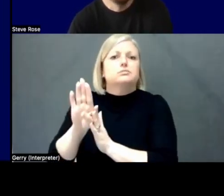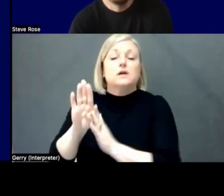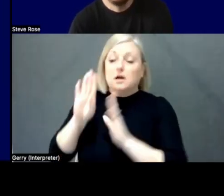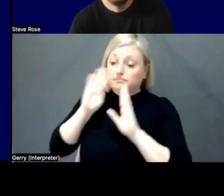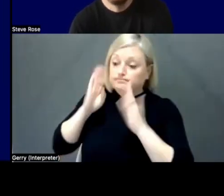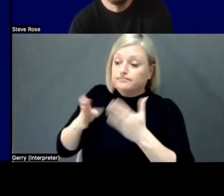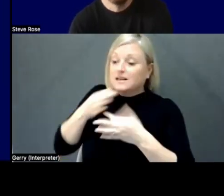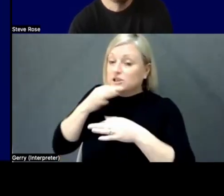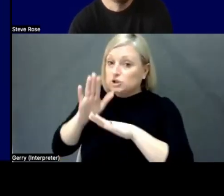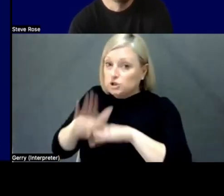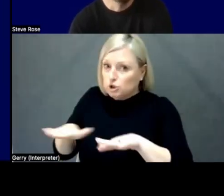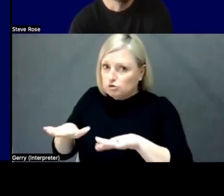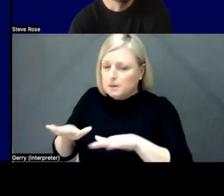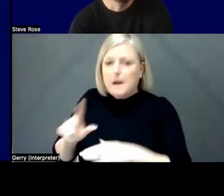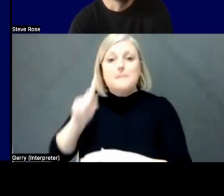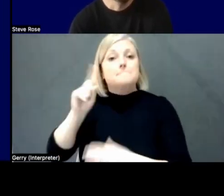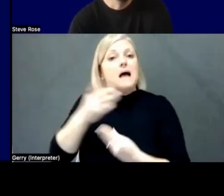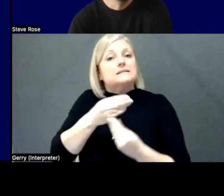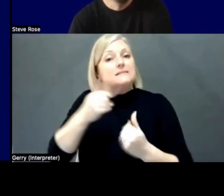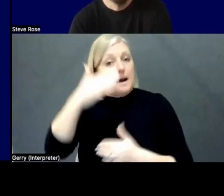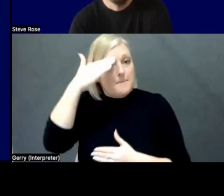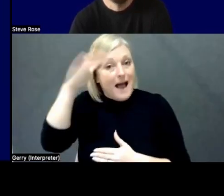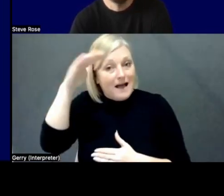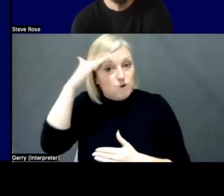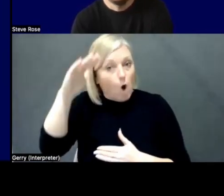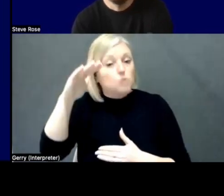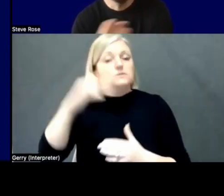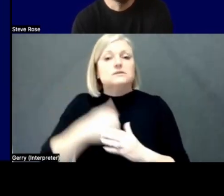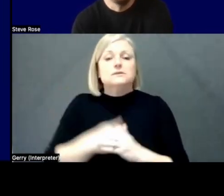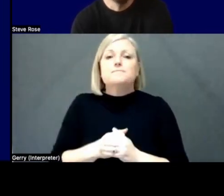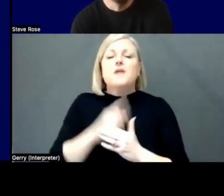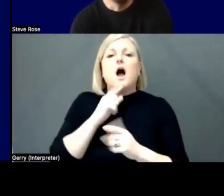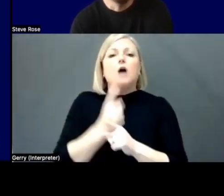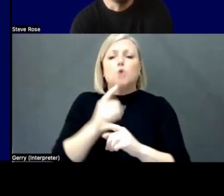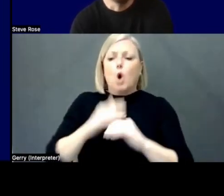a lot of my work I focus on the communicative potential and how people relate to each other.